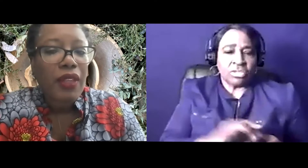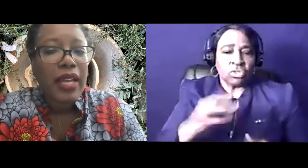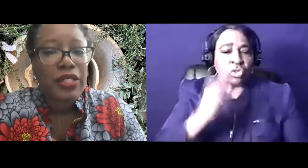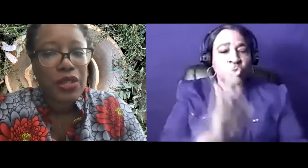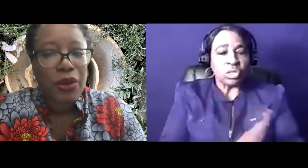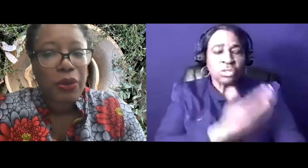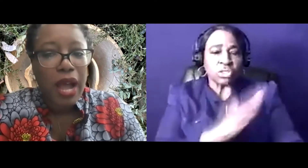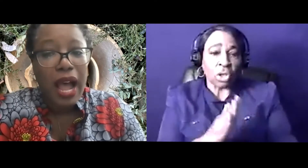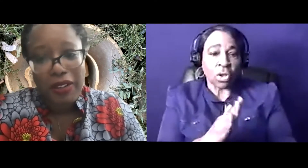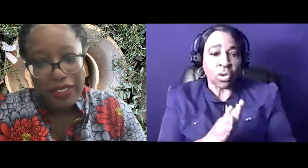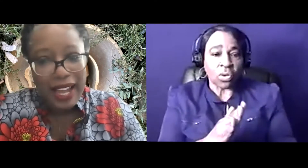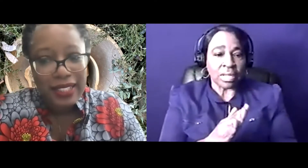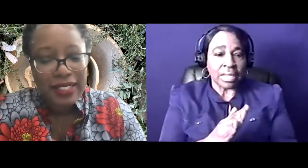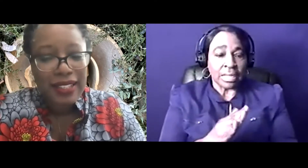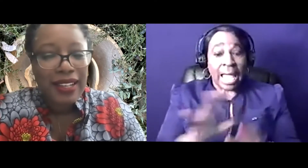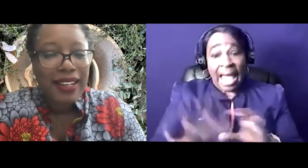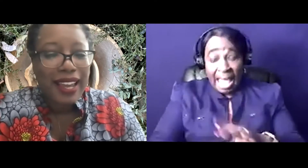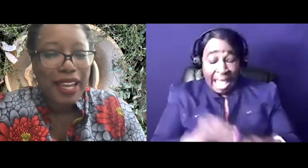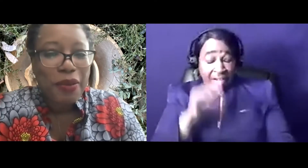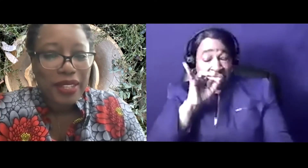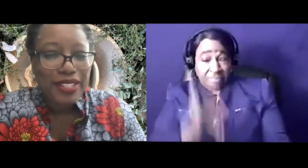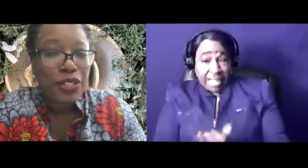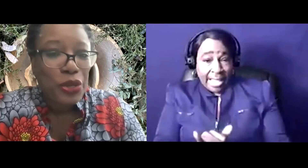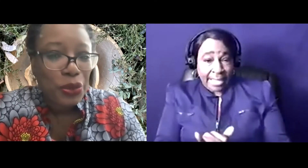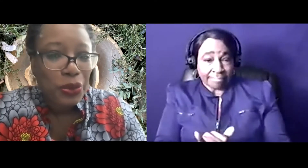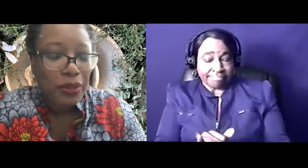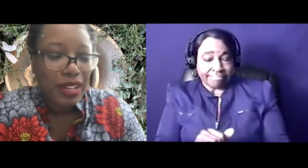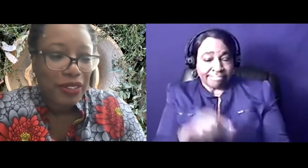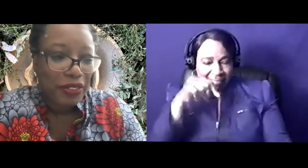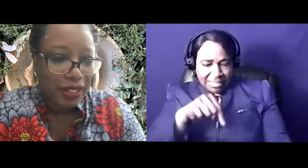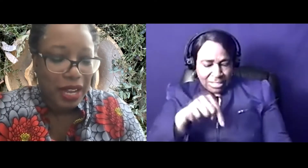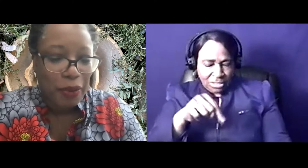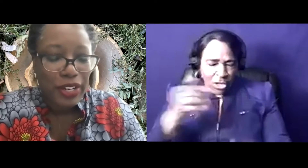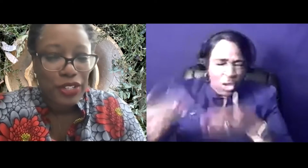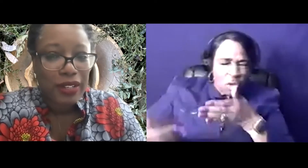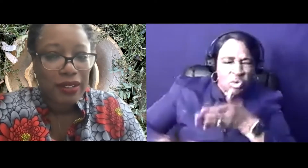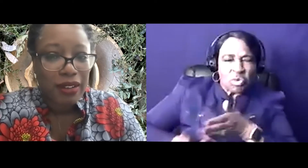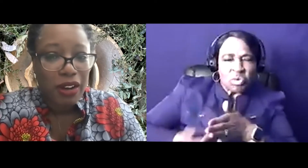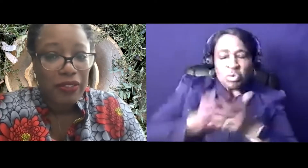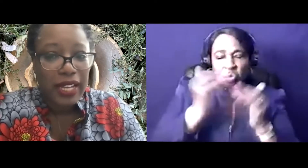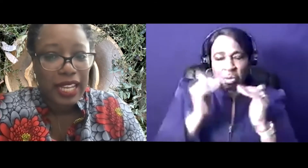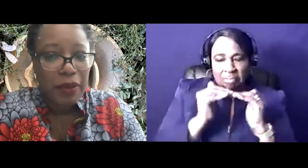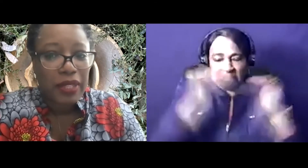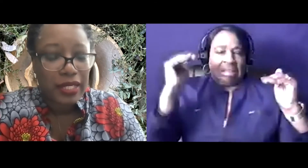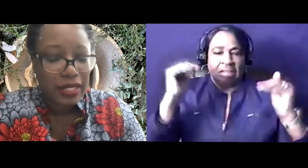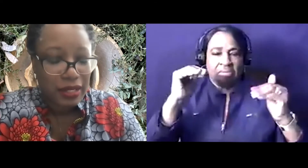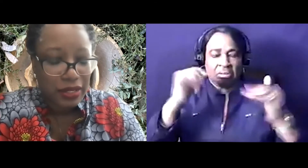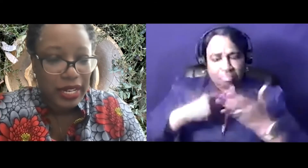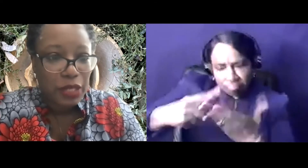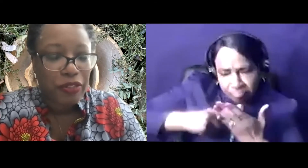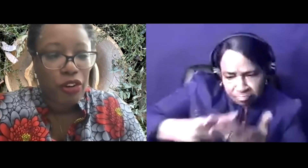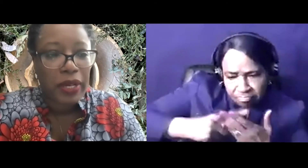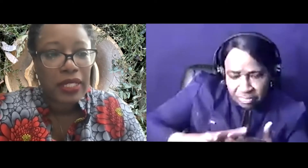And so out of that came this new level of the collaboration. Out of that came this, today's performance.